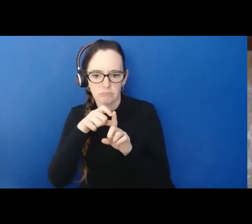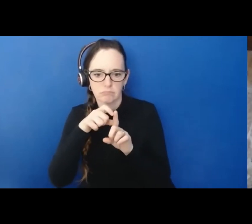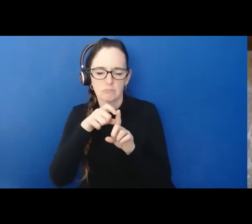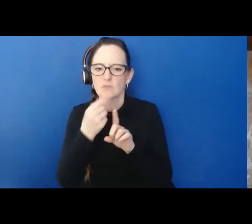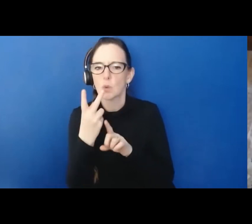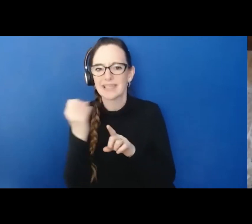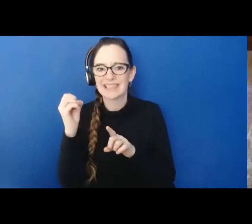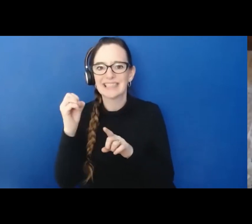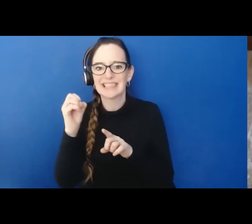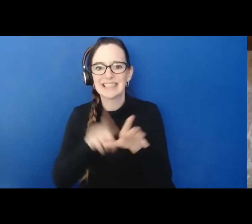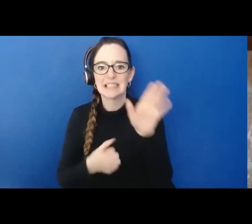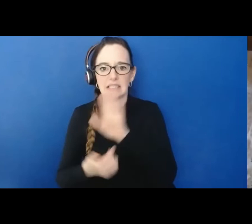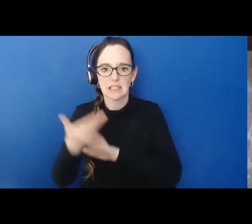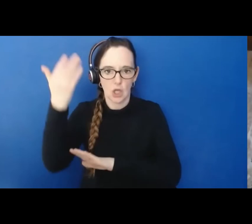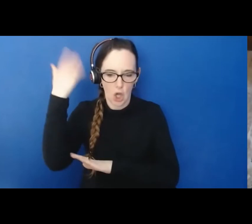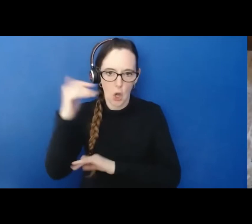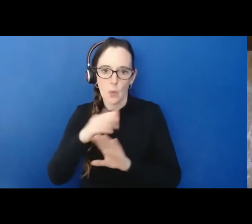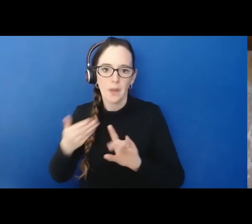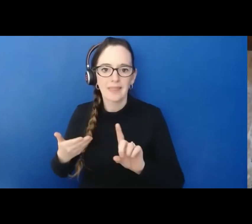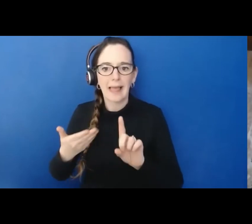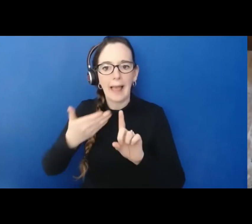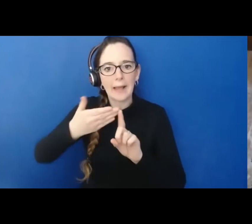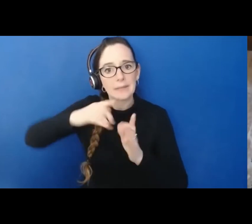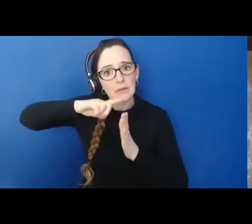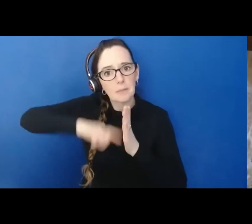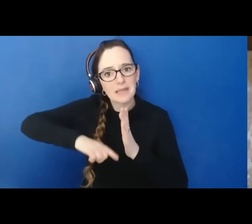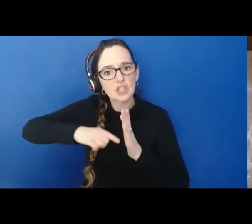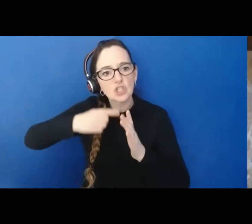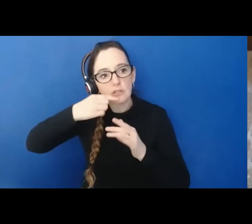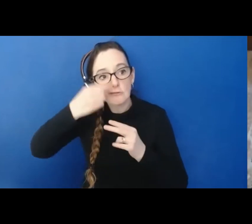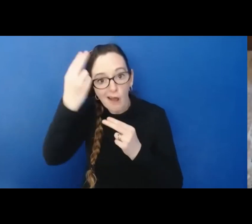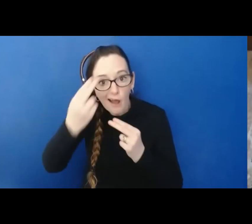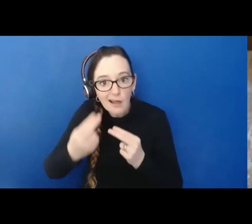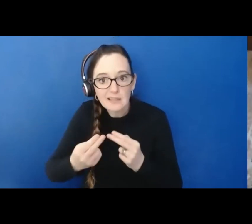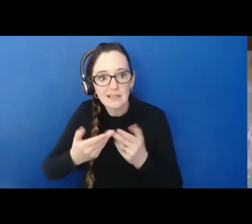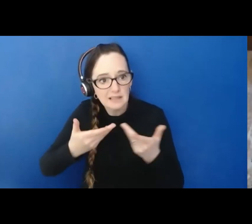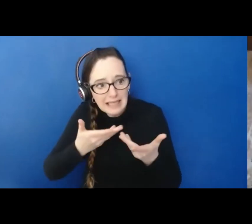and with the aim of commissioning and giving artists the possibility for those ideas, those